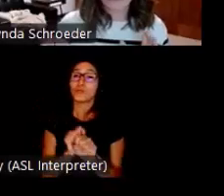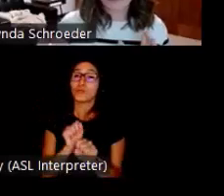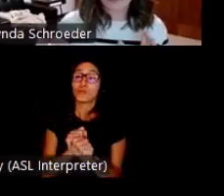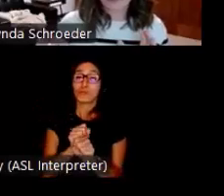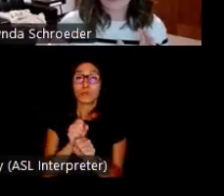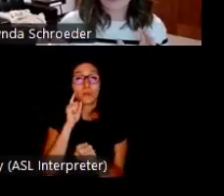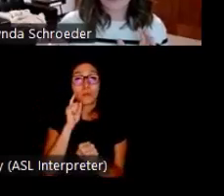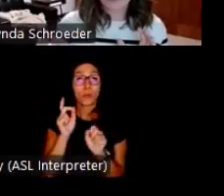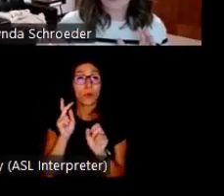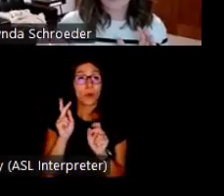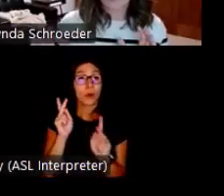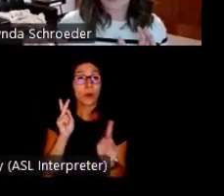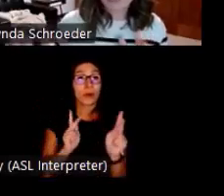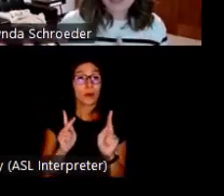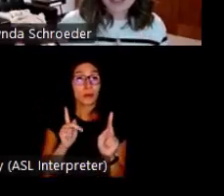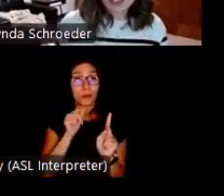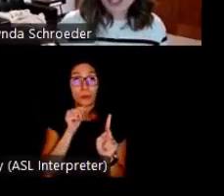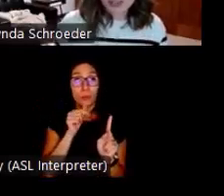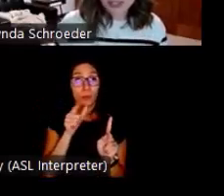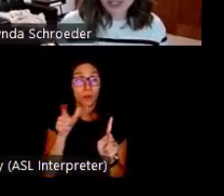in the rural Appalachian area.